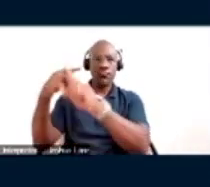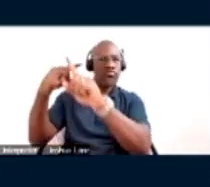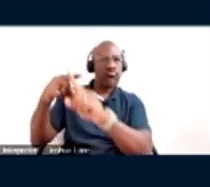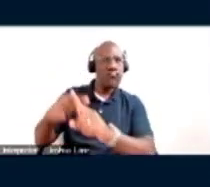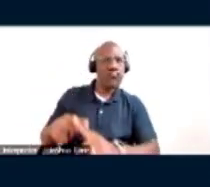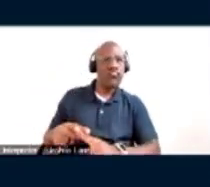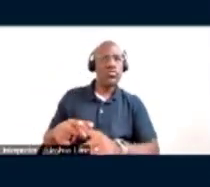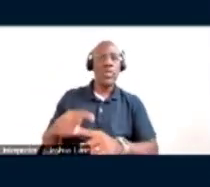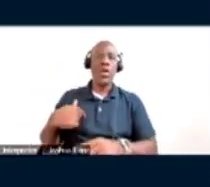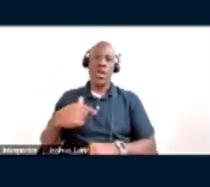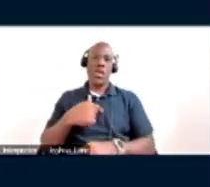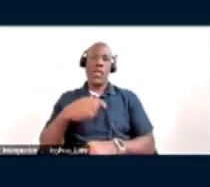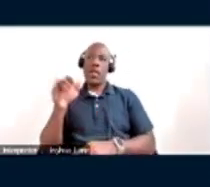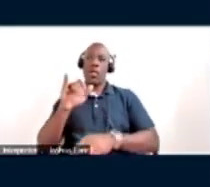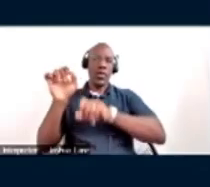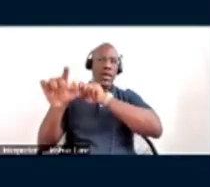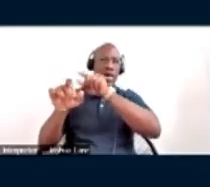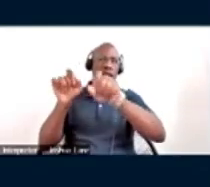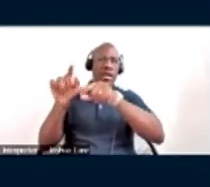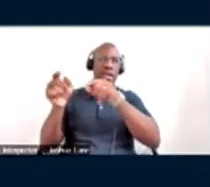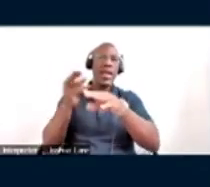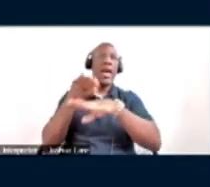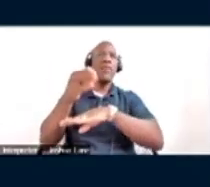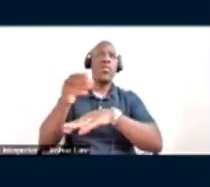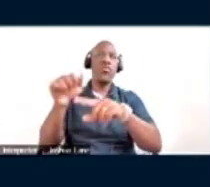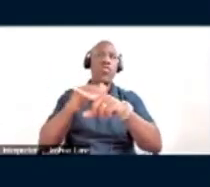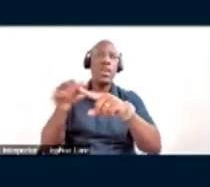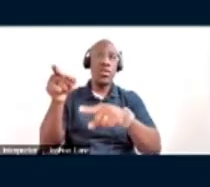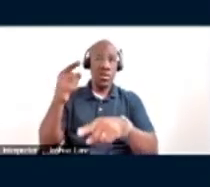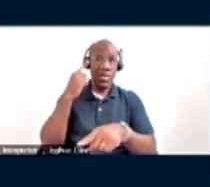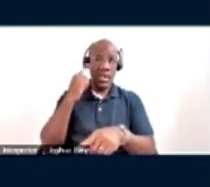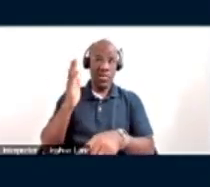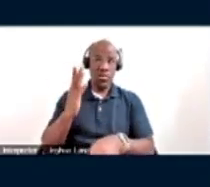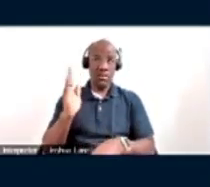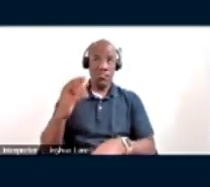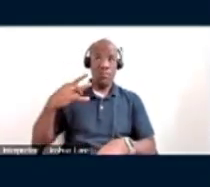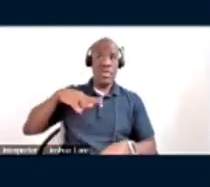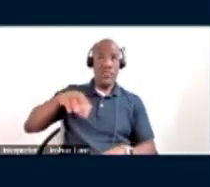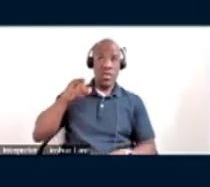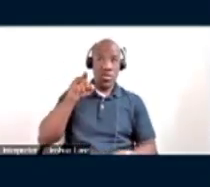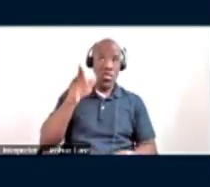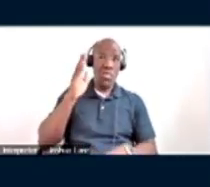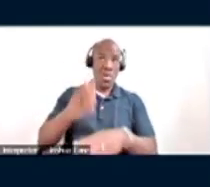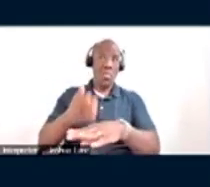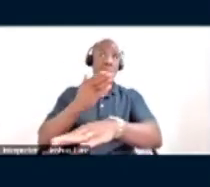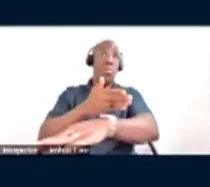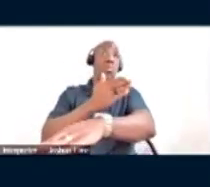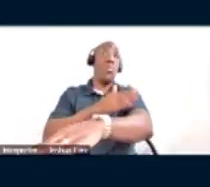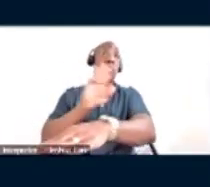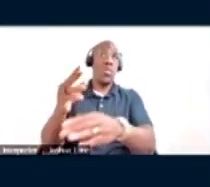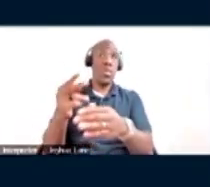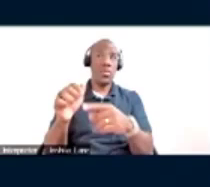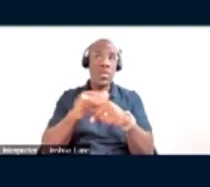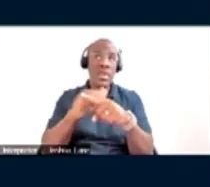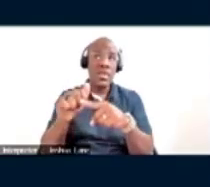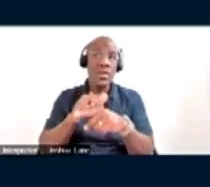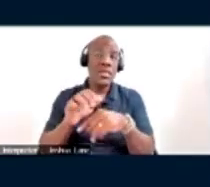we get indications that they think that this training will make a difference for them. So, for example, if you ask them did the training --